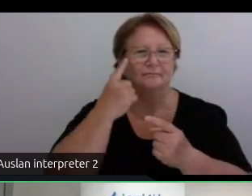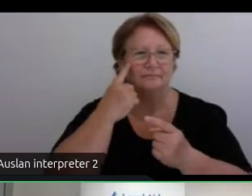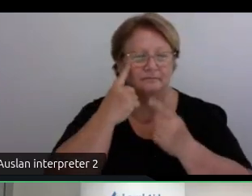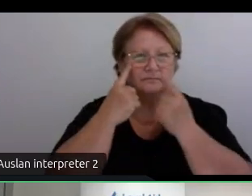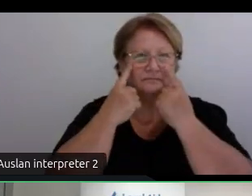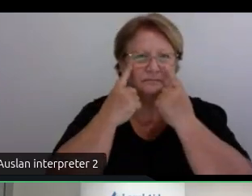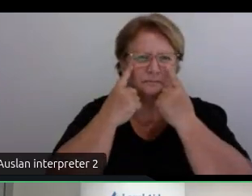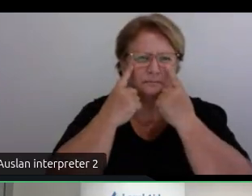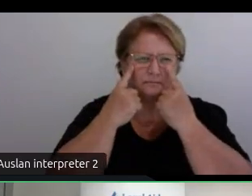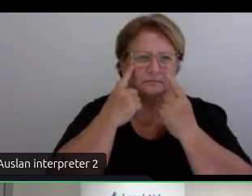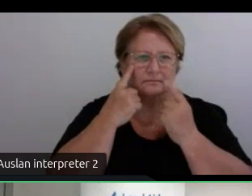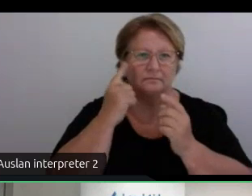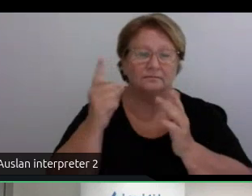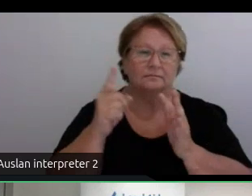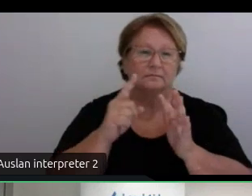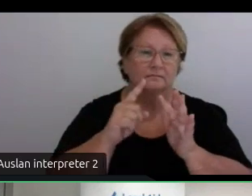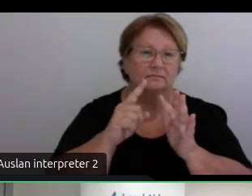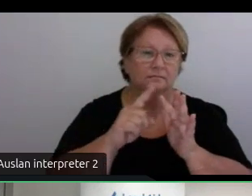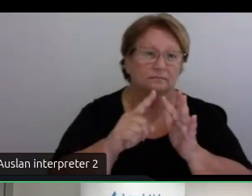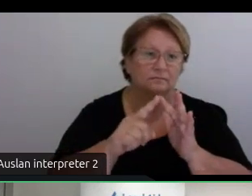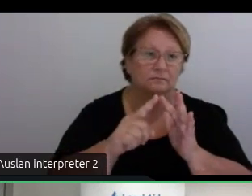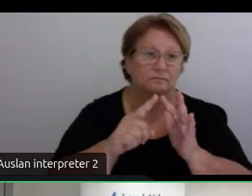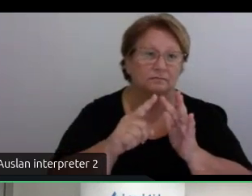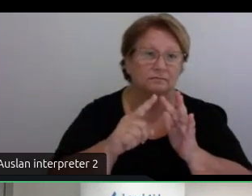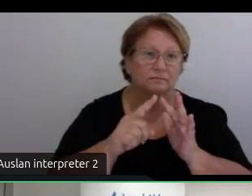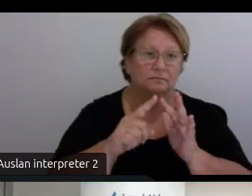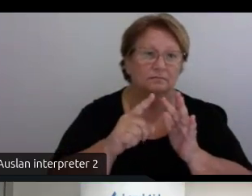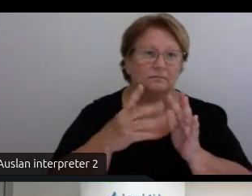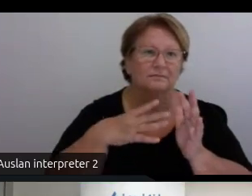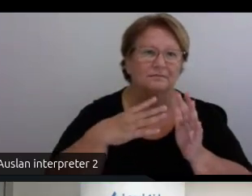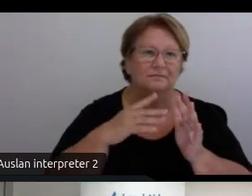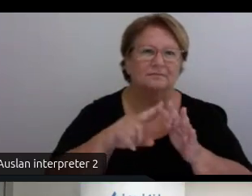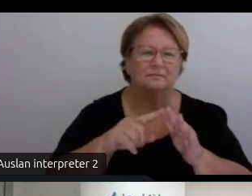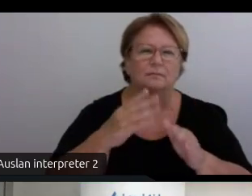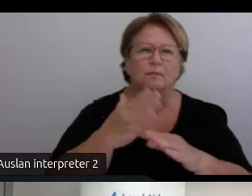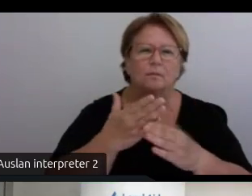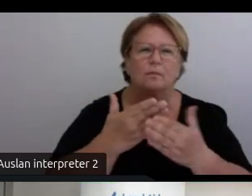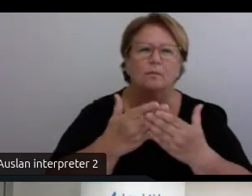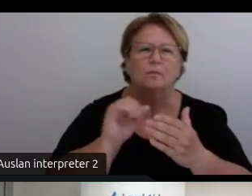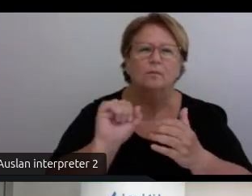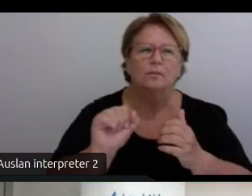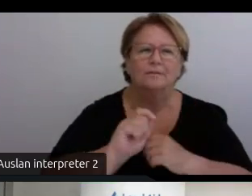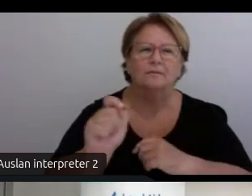I I think it's still fair to say insurers need to continue working on their claims management